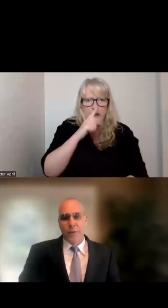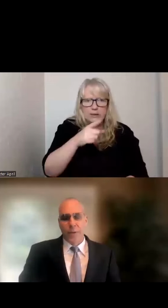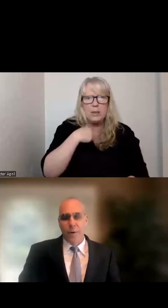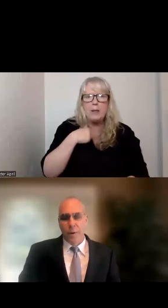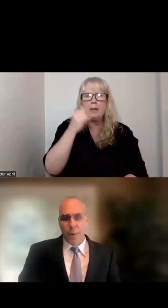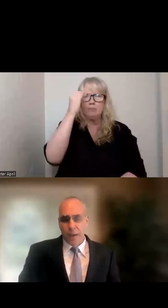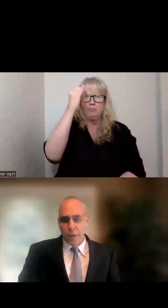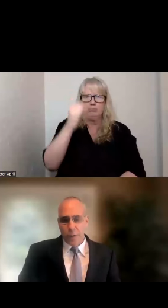DOWN THE CENTER OF THE PAGE.